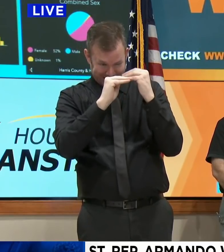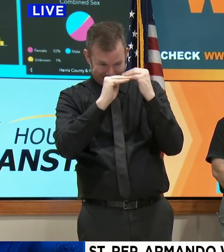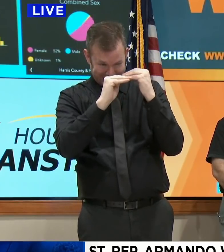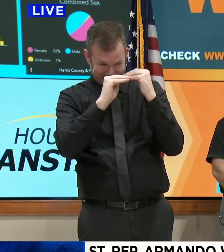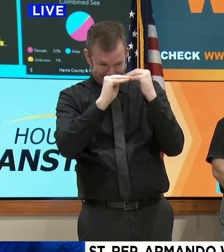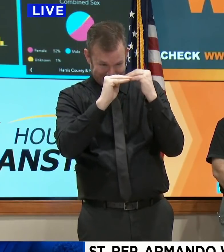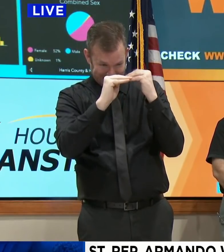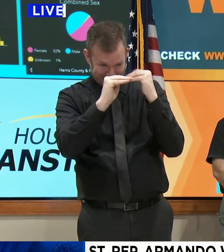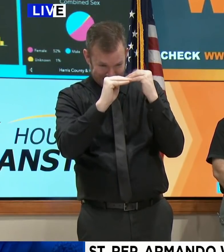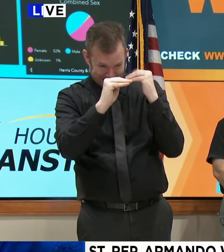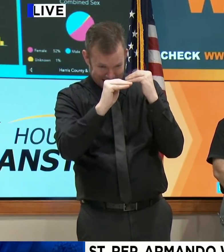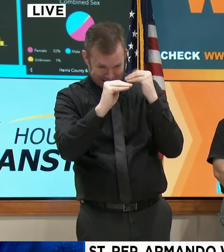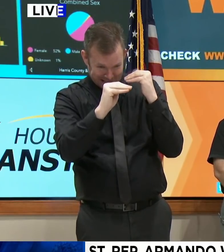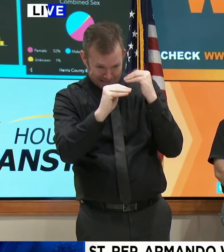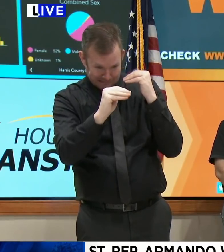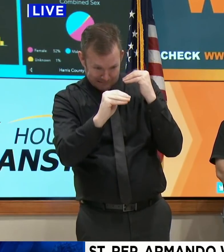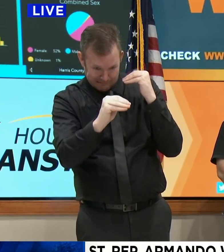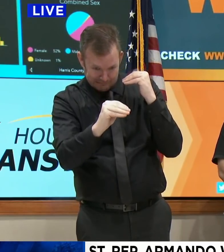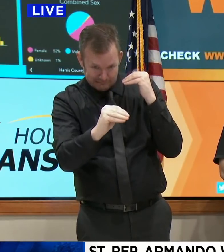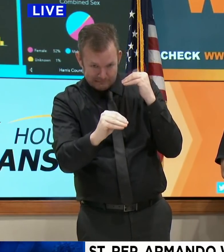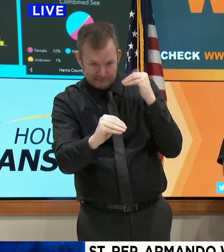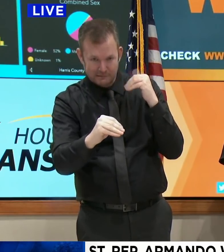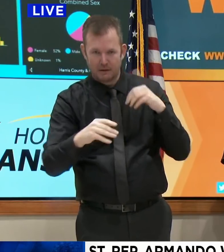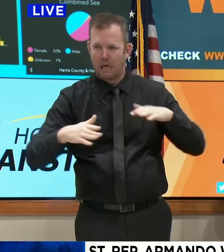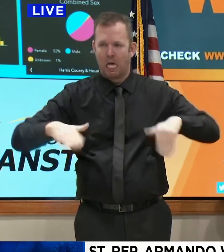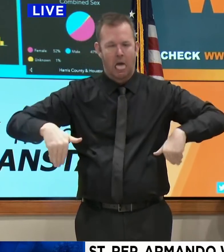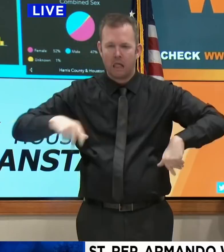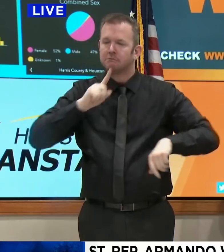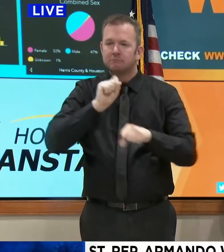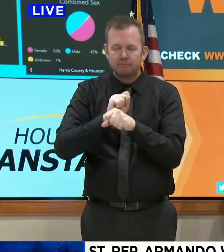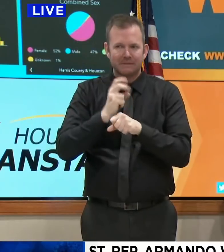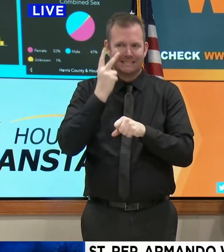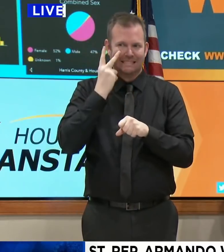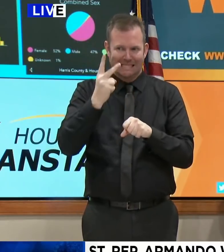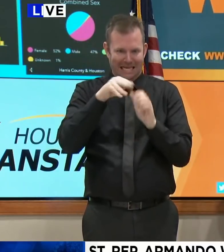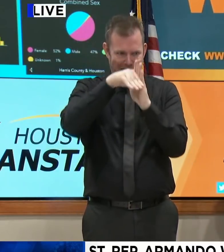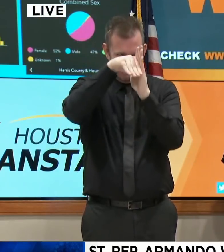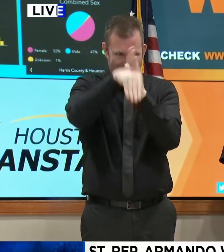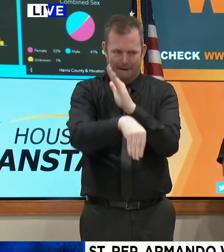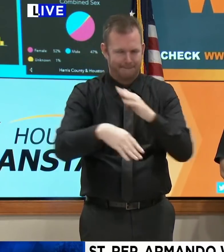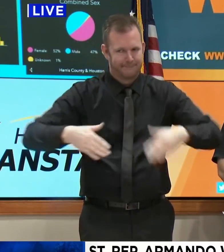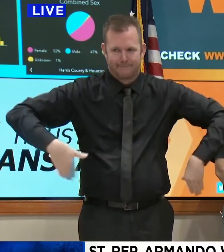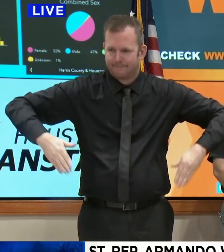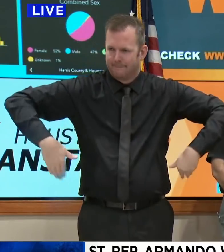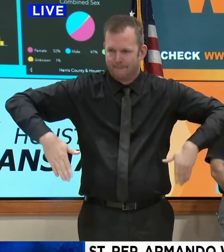admissions death. It right now it’s flat Purvis is it’s flat Purvis is is moving in an area that is moving in an area that that’s roughly flat there’s no